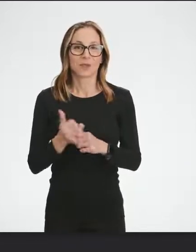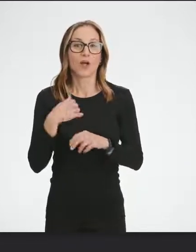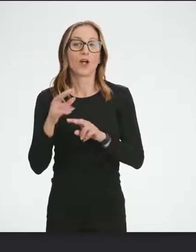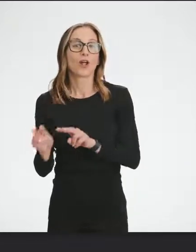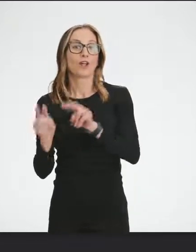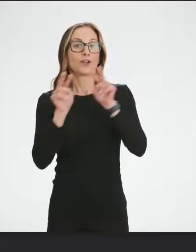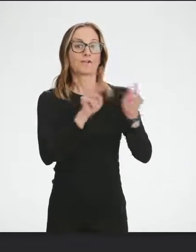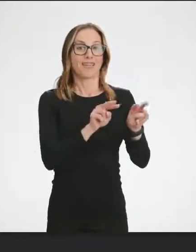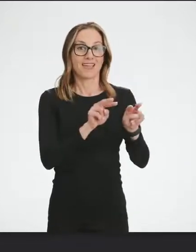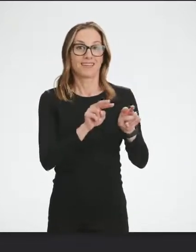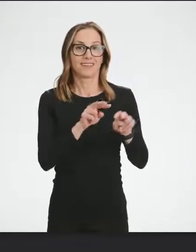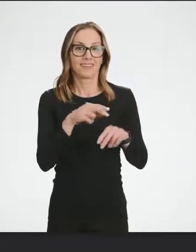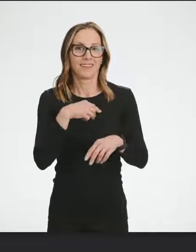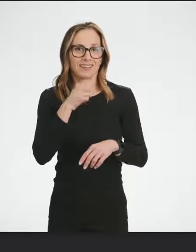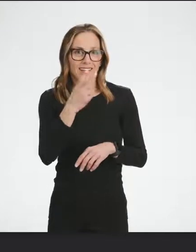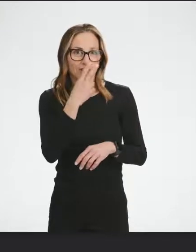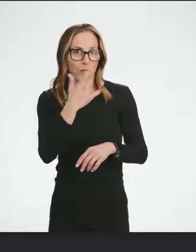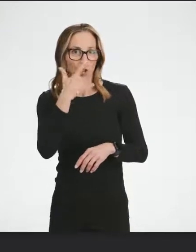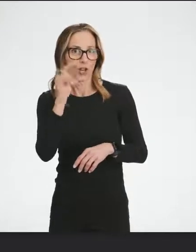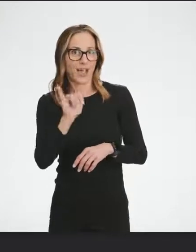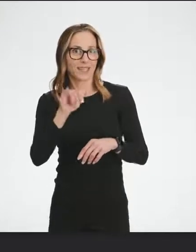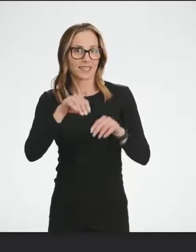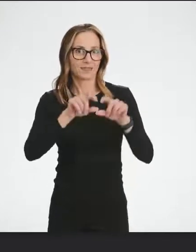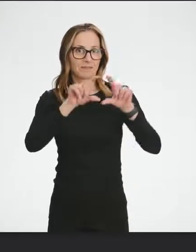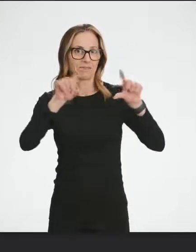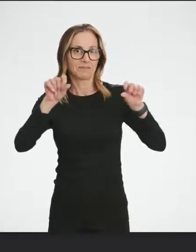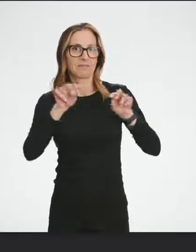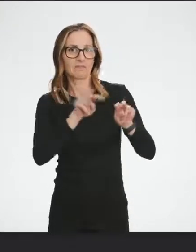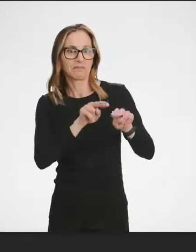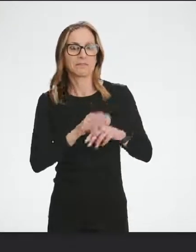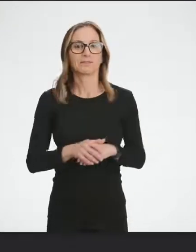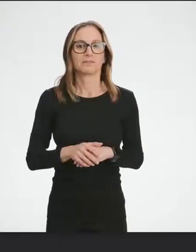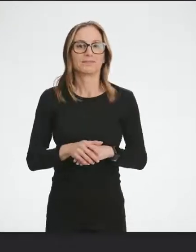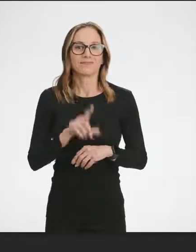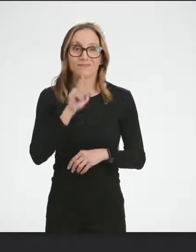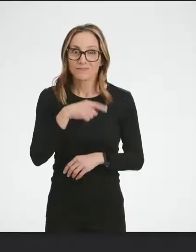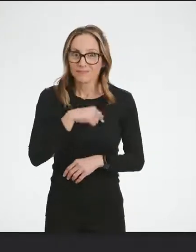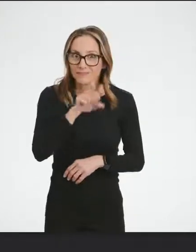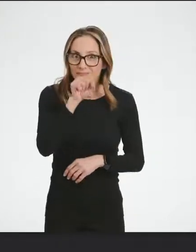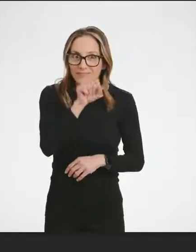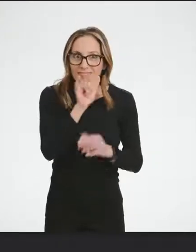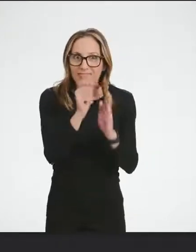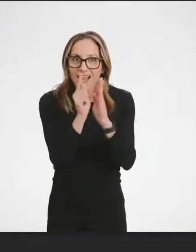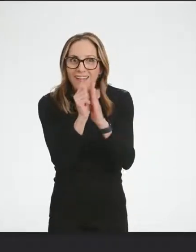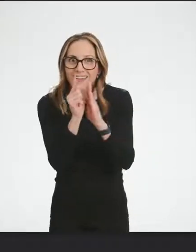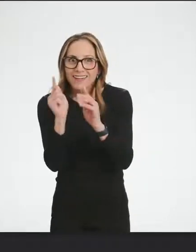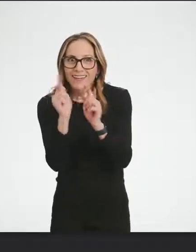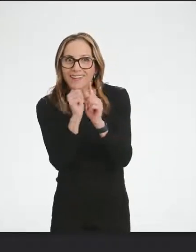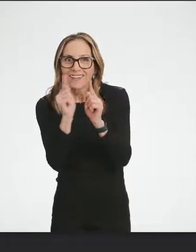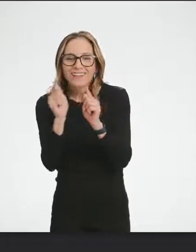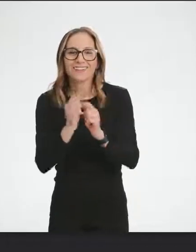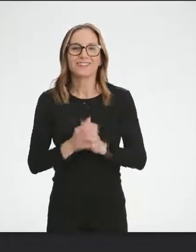Looking back at the canvas, we can see the rectangular widget in previews as well. I really love that gauge.